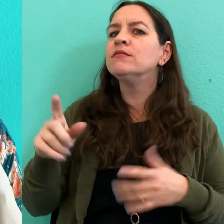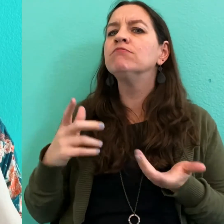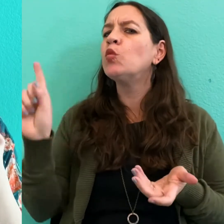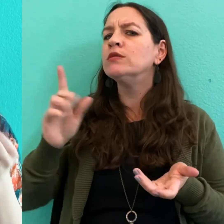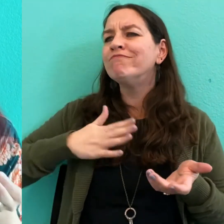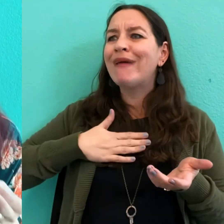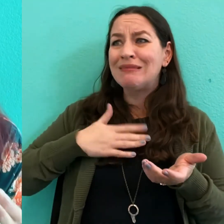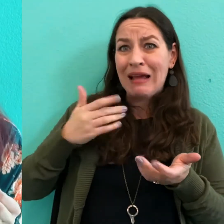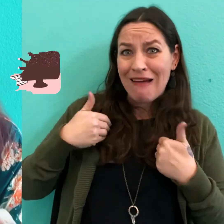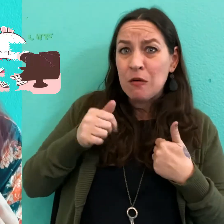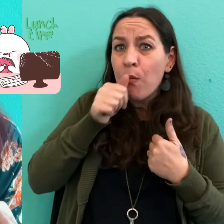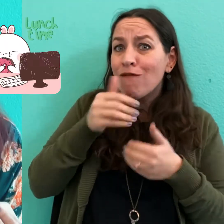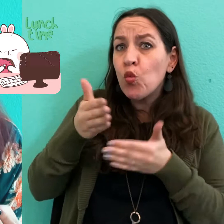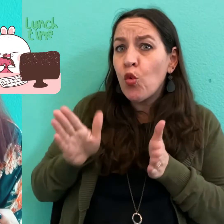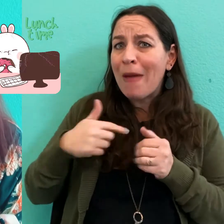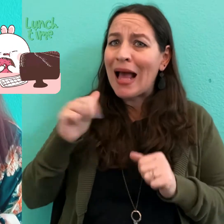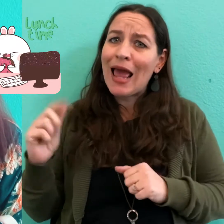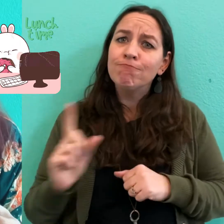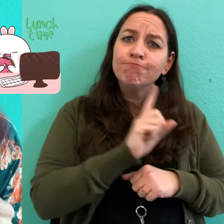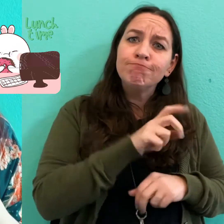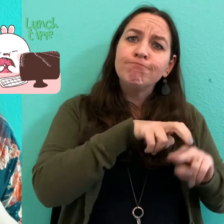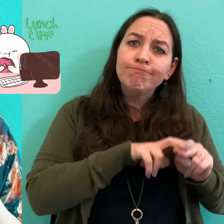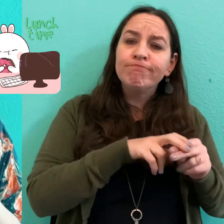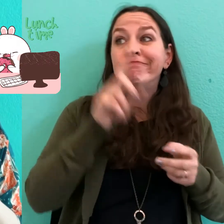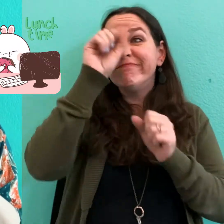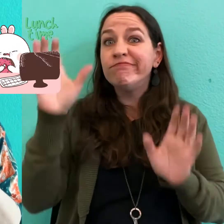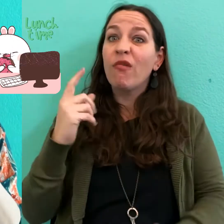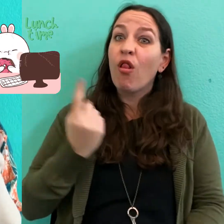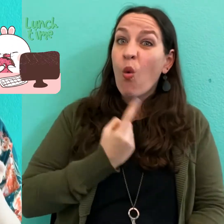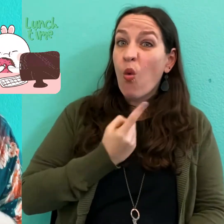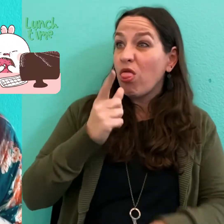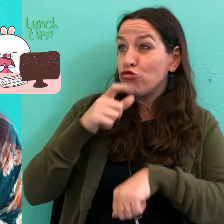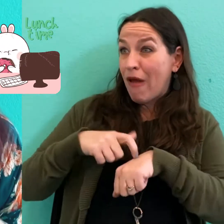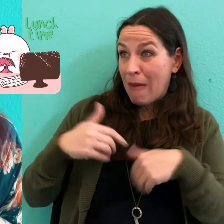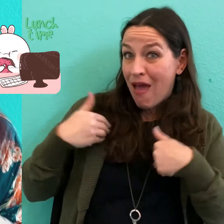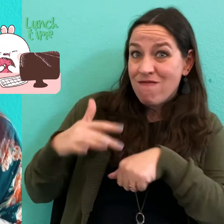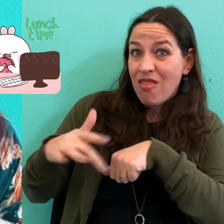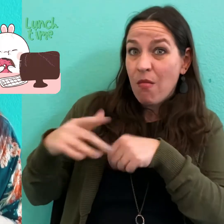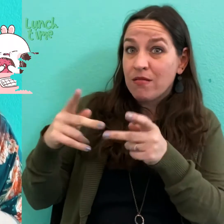to say, is there a private room that I'll be able to go to occasionally? Is there a place I can eat my lunch alone?